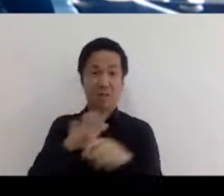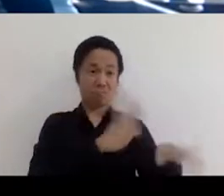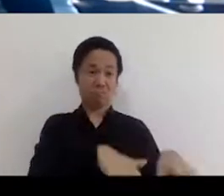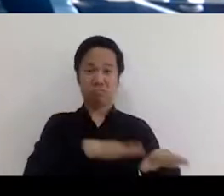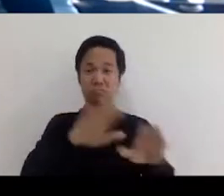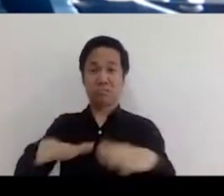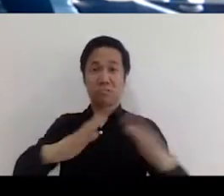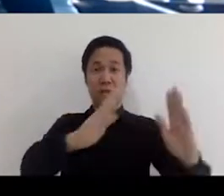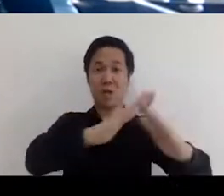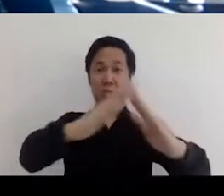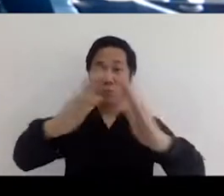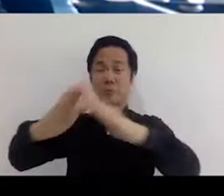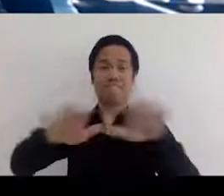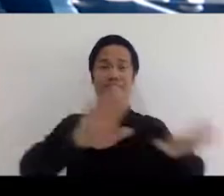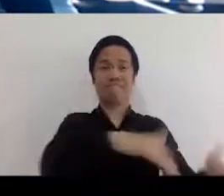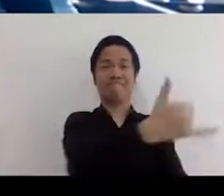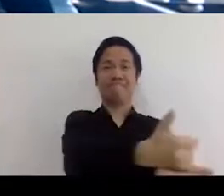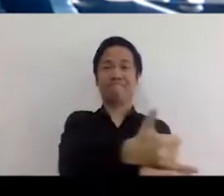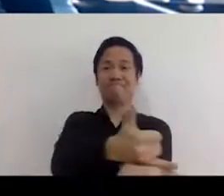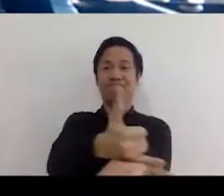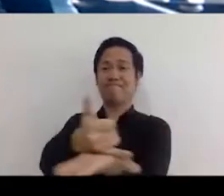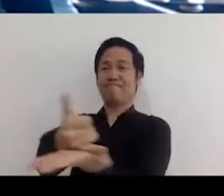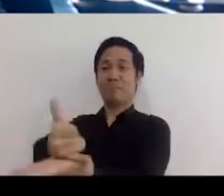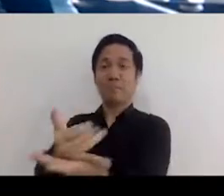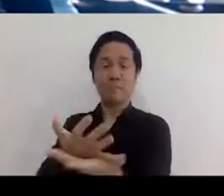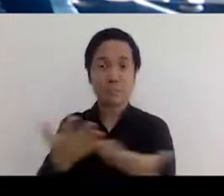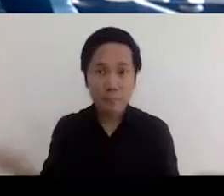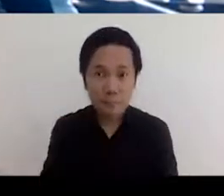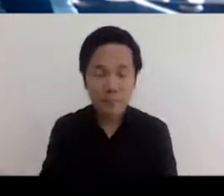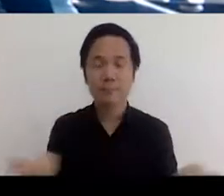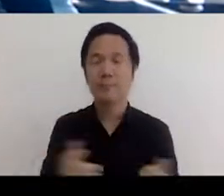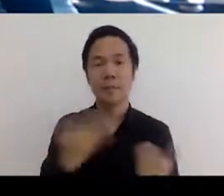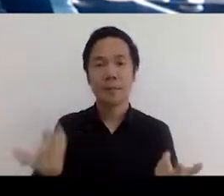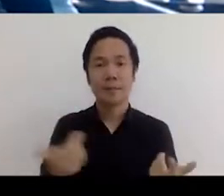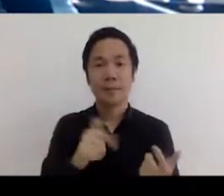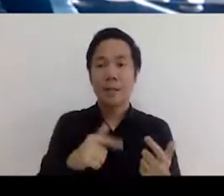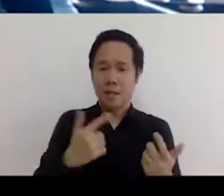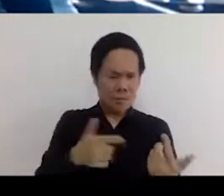And since we saw it was not, we immediately engaged in an advocacy approach with the government and telling them, please,